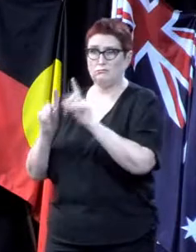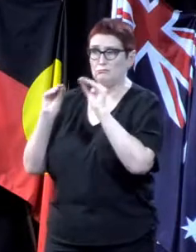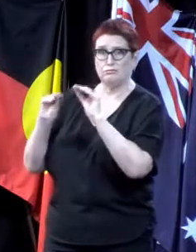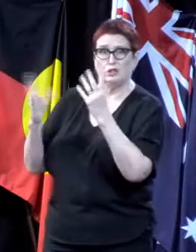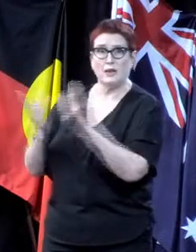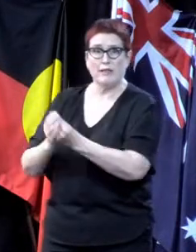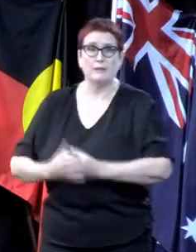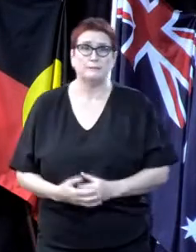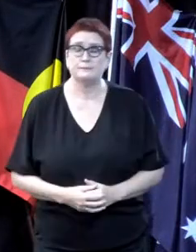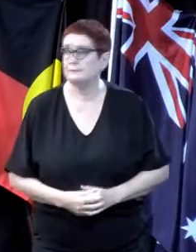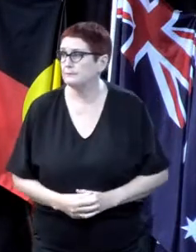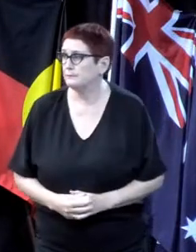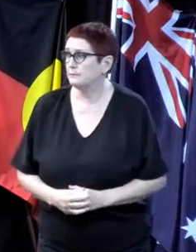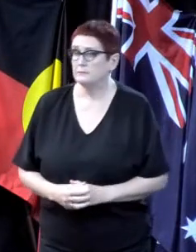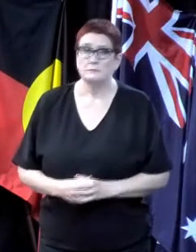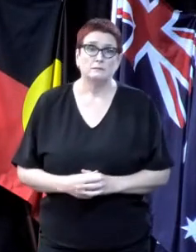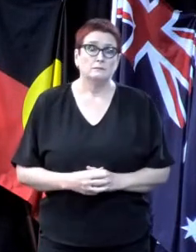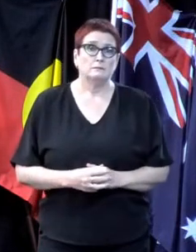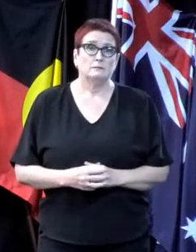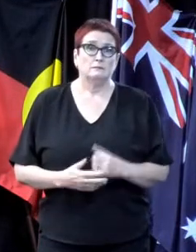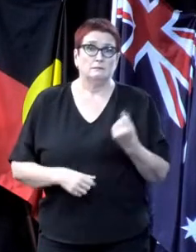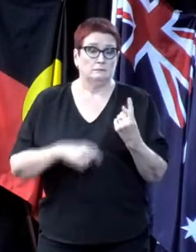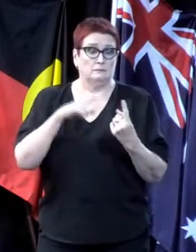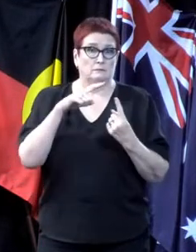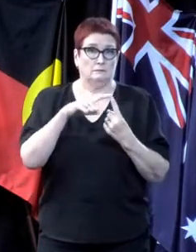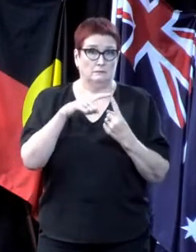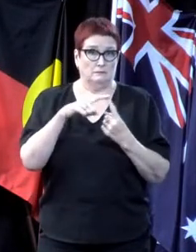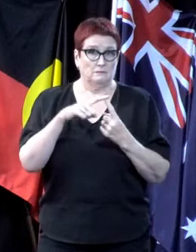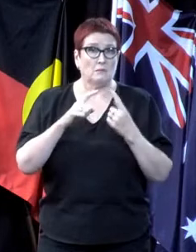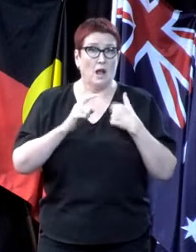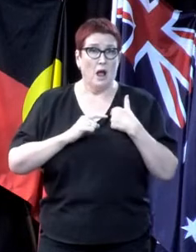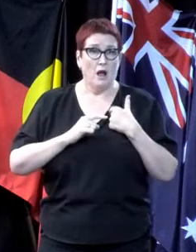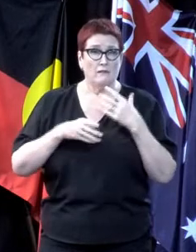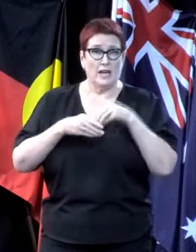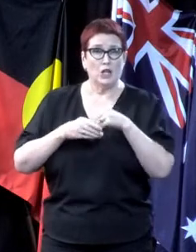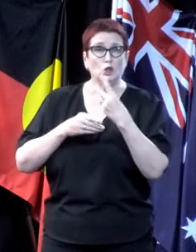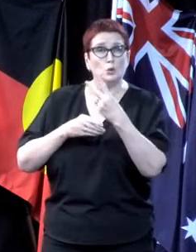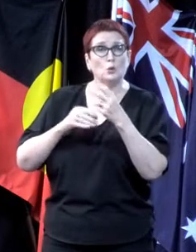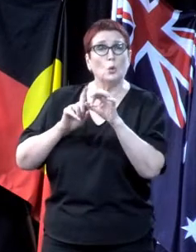Thank you. I'd like to first say that two - I've attended two state conferences.